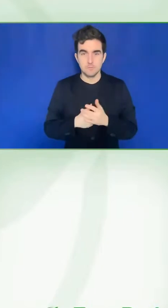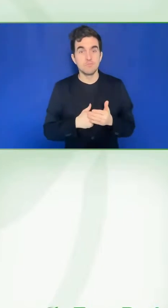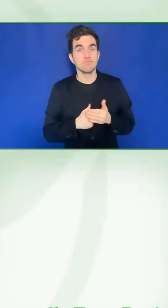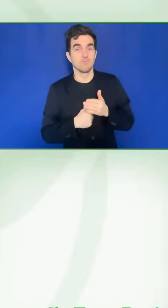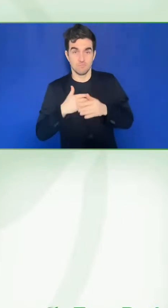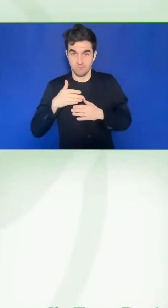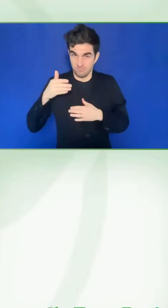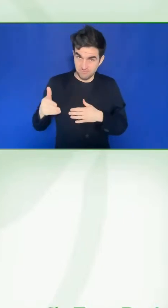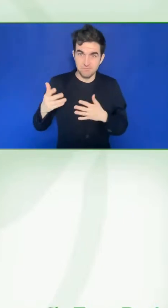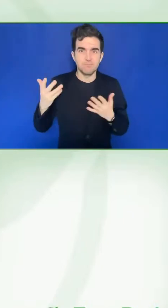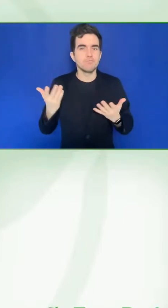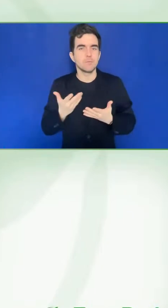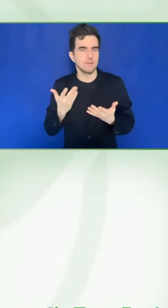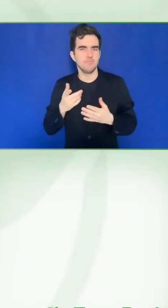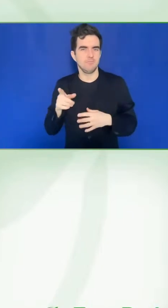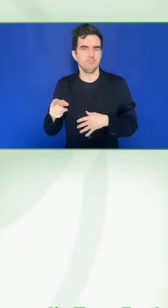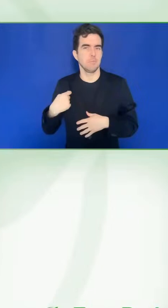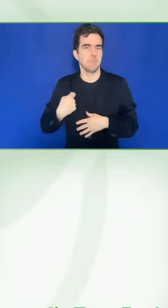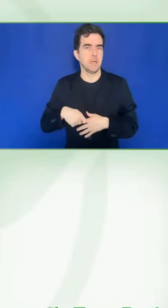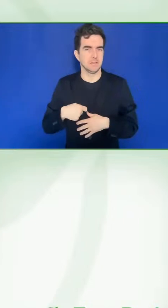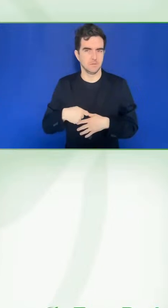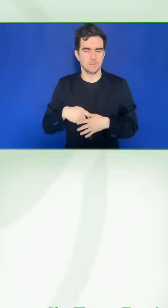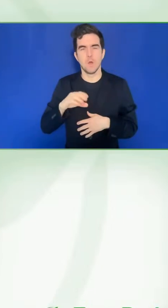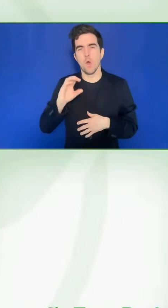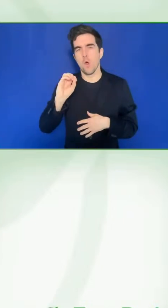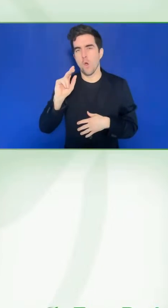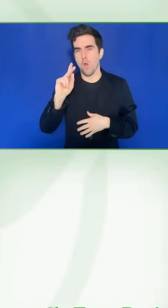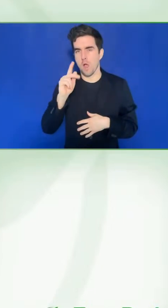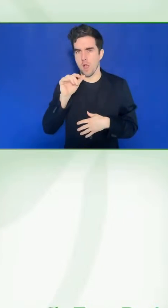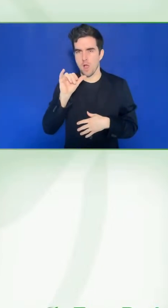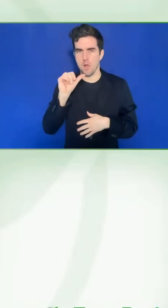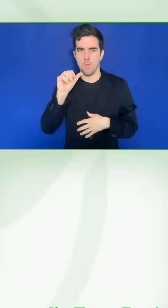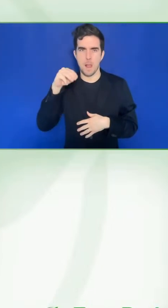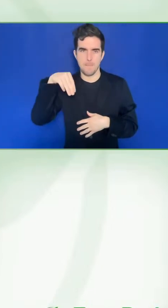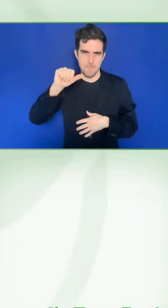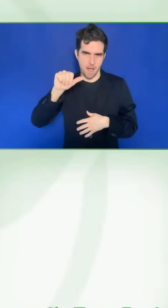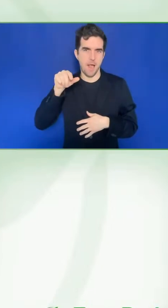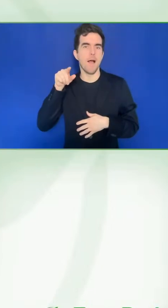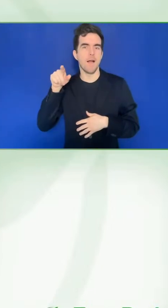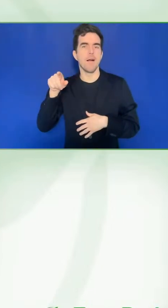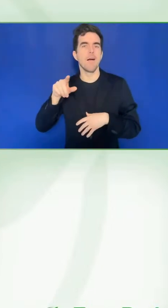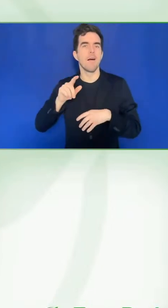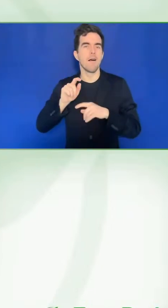powerful companies, such as Google, Microsoft, and Apple.